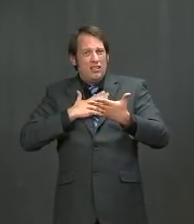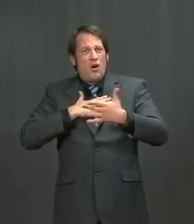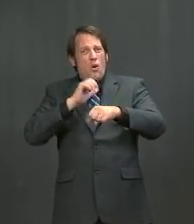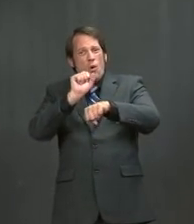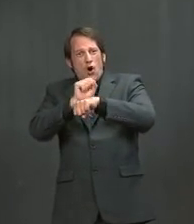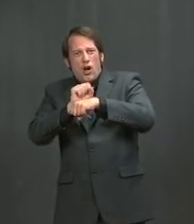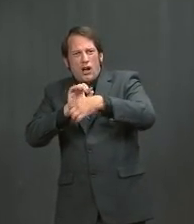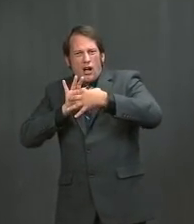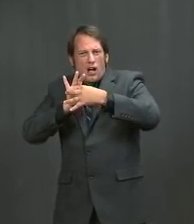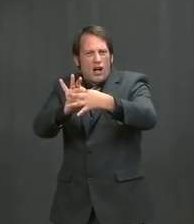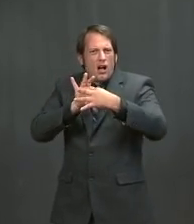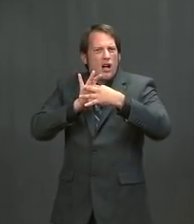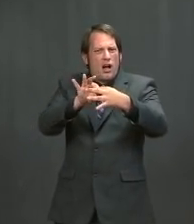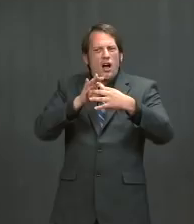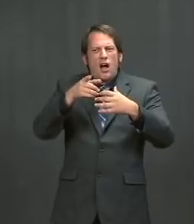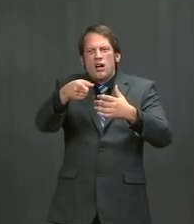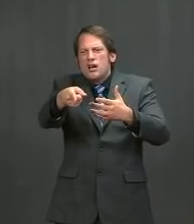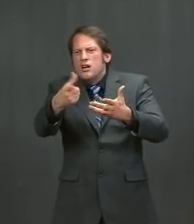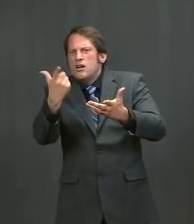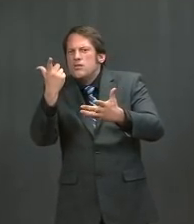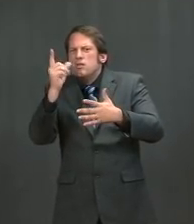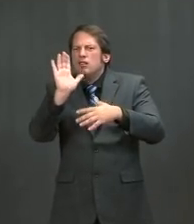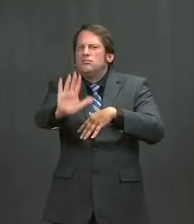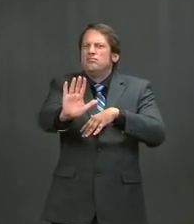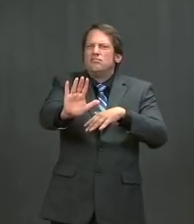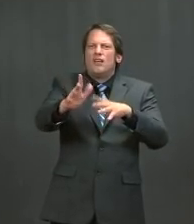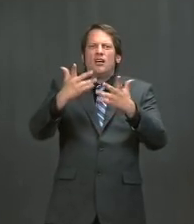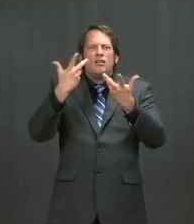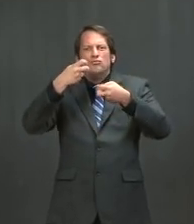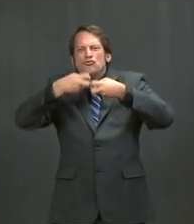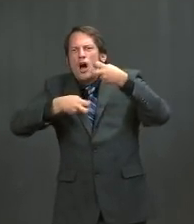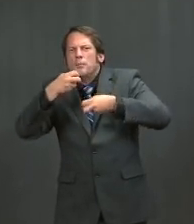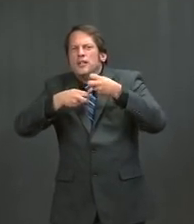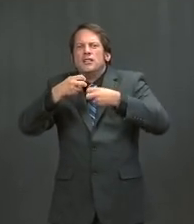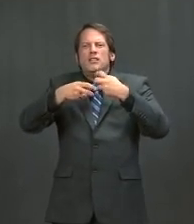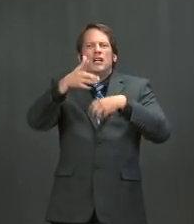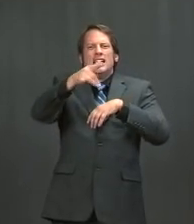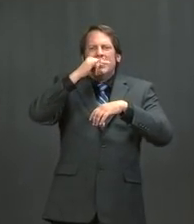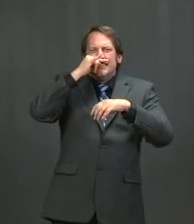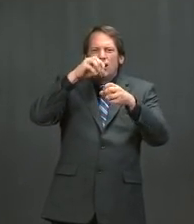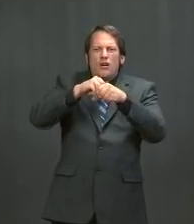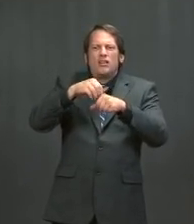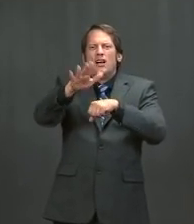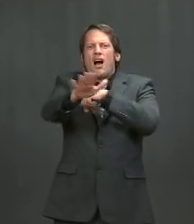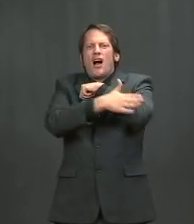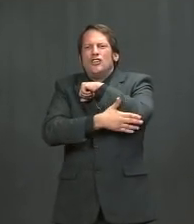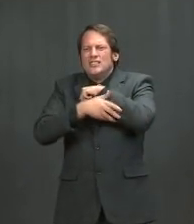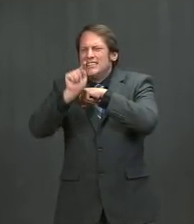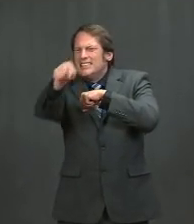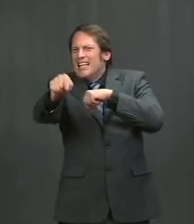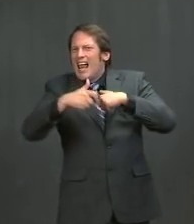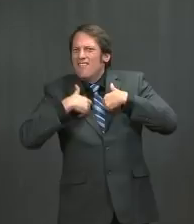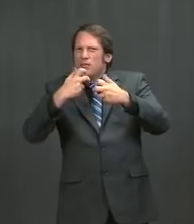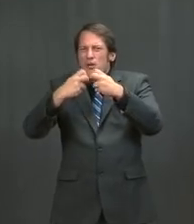that can help kids from -- apply within country. That -- we feel those are the ways we can help address what is, no question, a challenging issue.